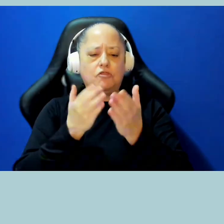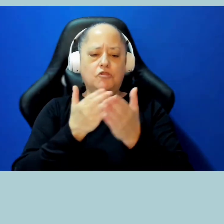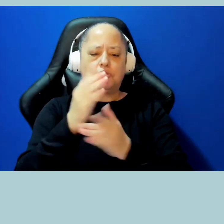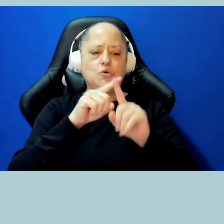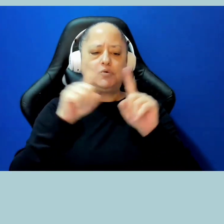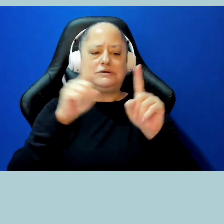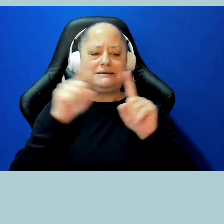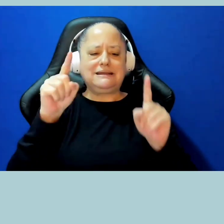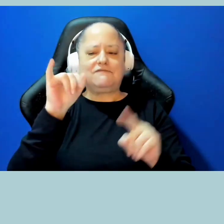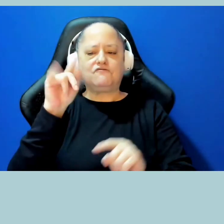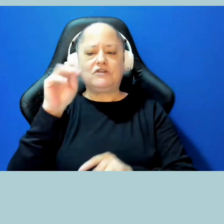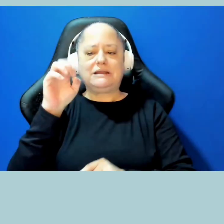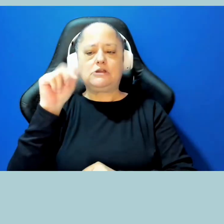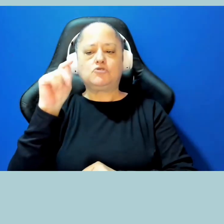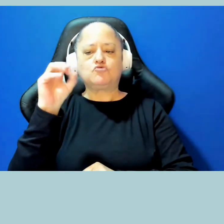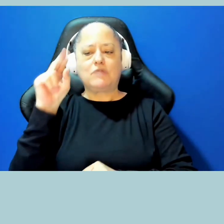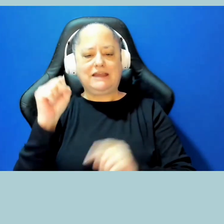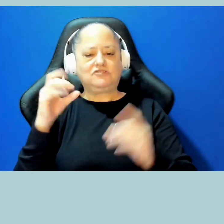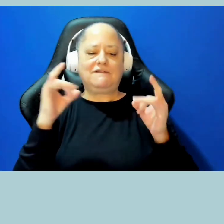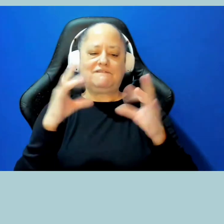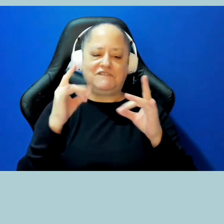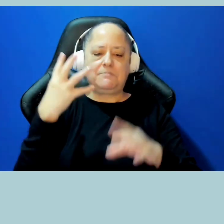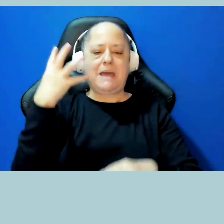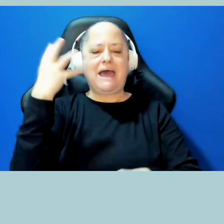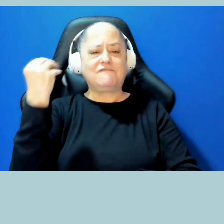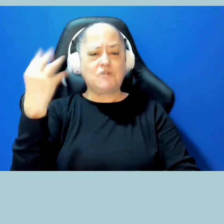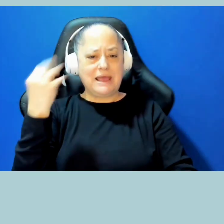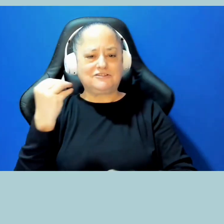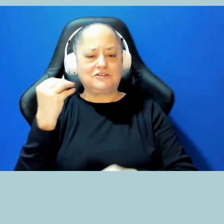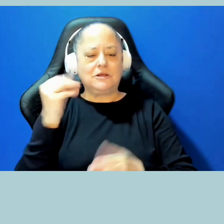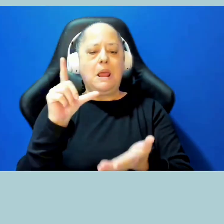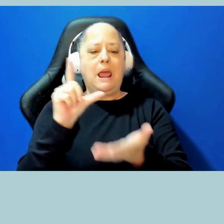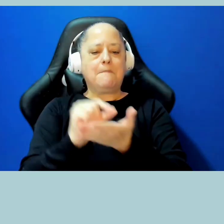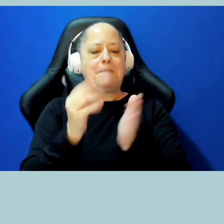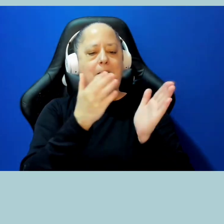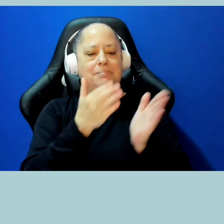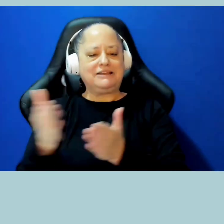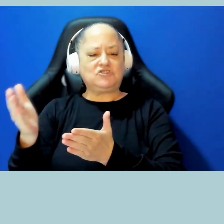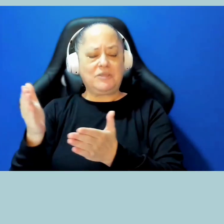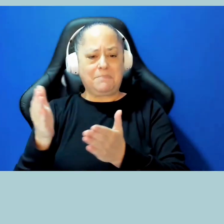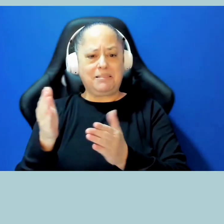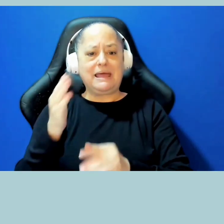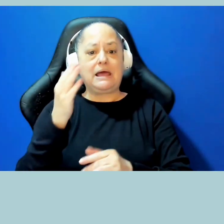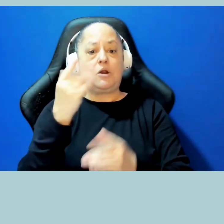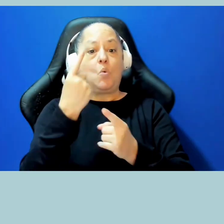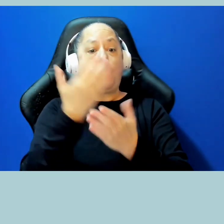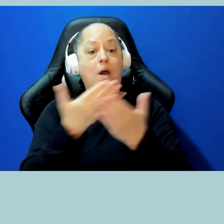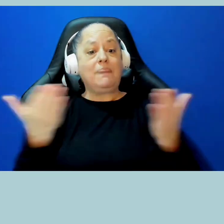got their feedback, got external feedback, and published the plan. So one thing we highlighted in the plan